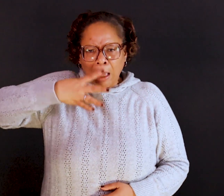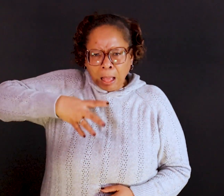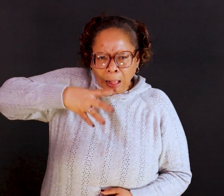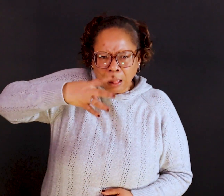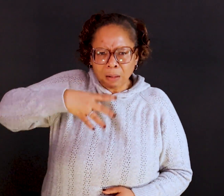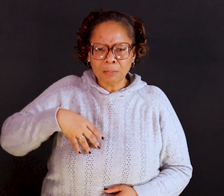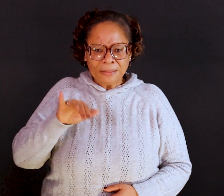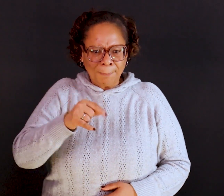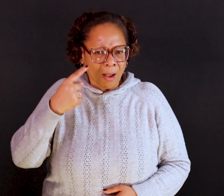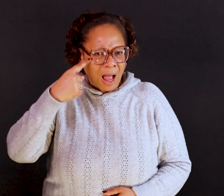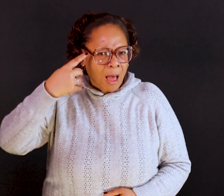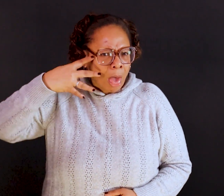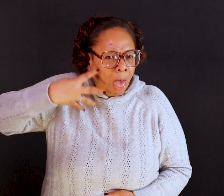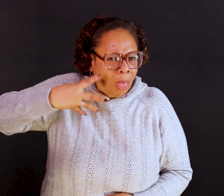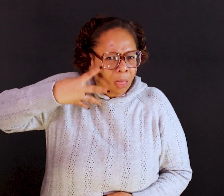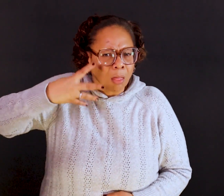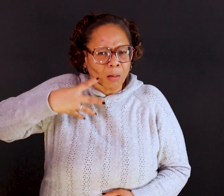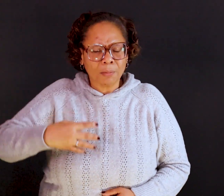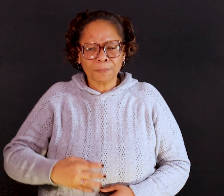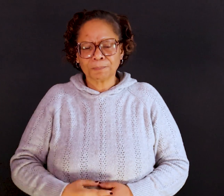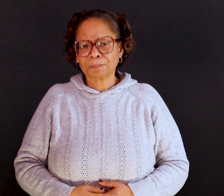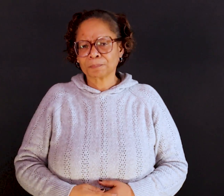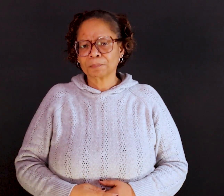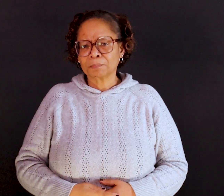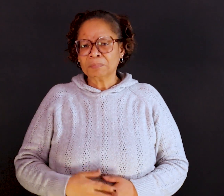or runny nose or watery smattering eyes.